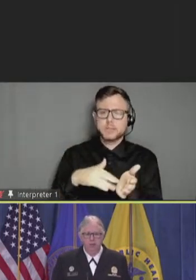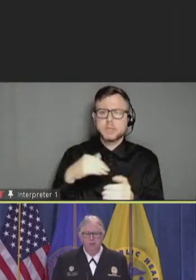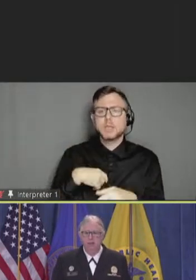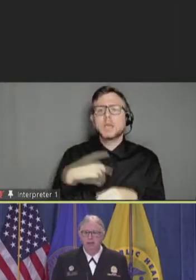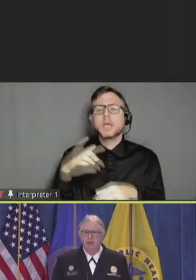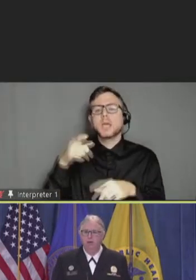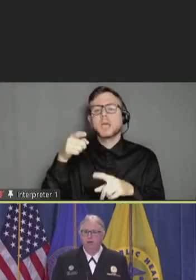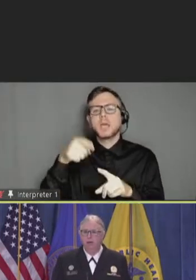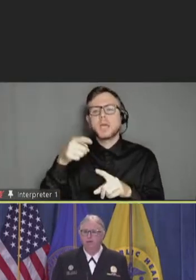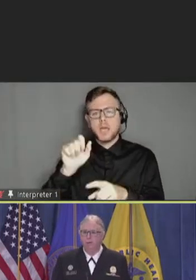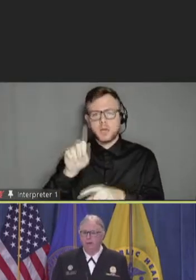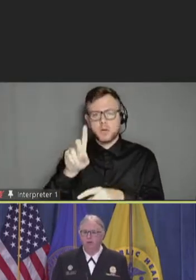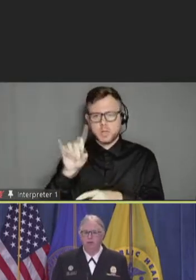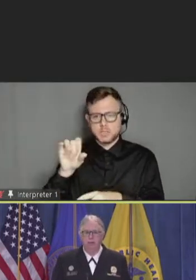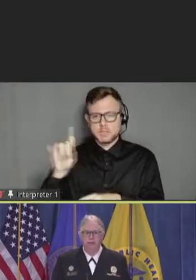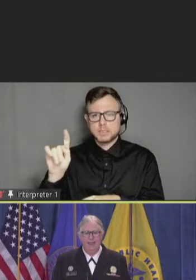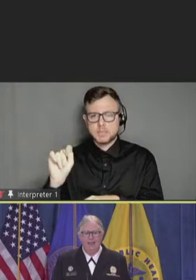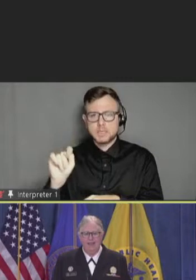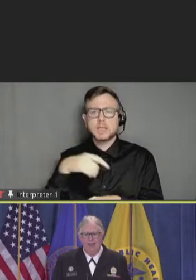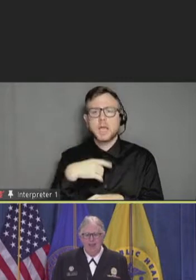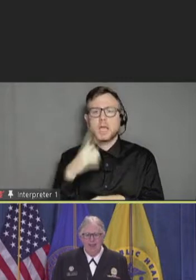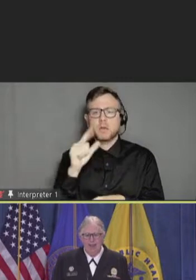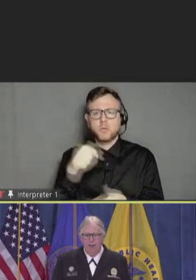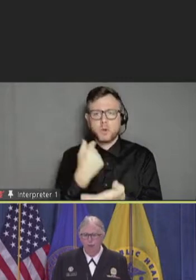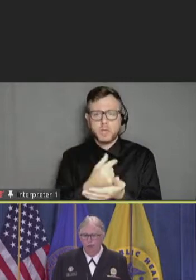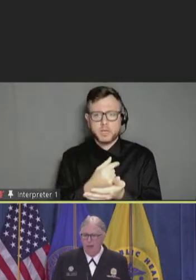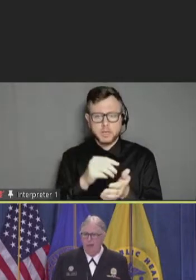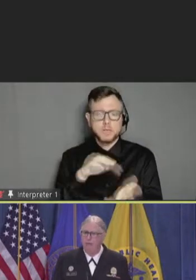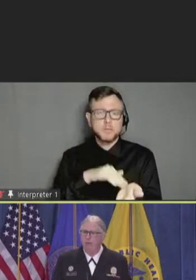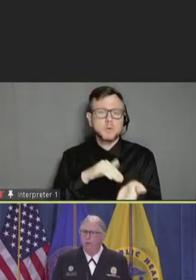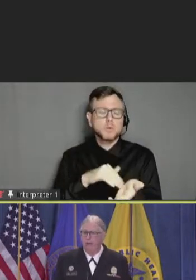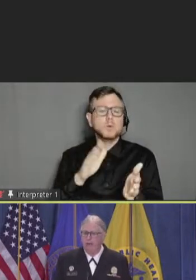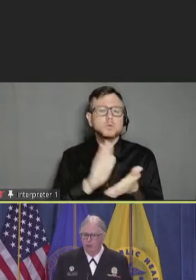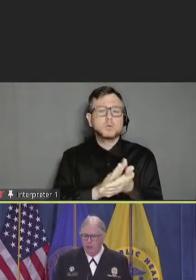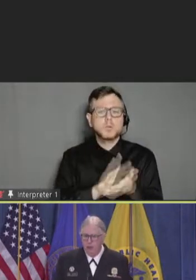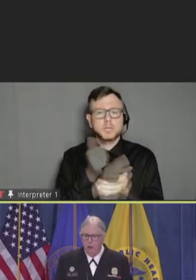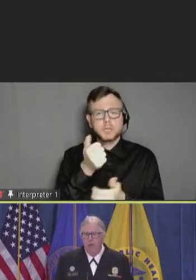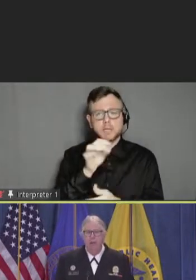I graduated from medical school in 1983, 40 years ago.